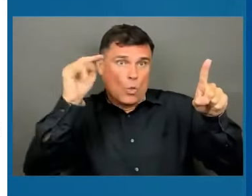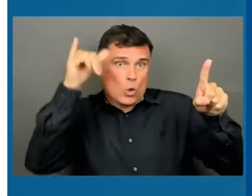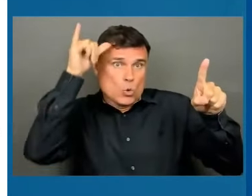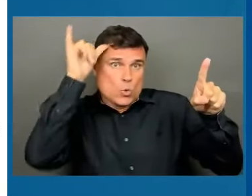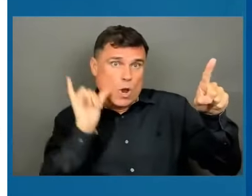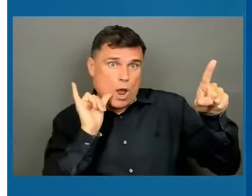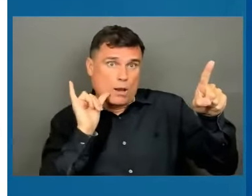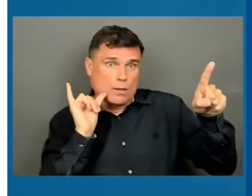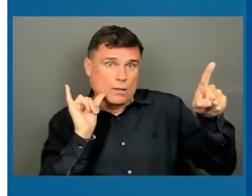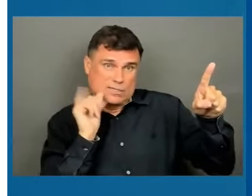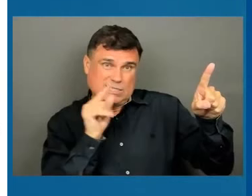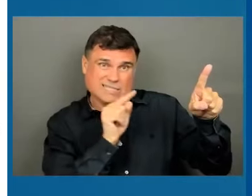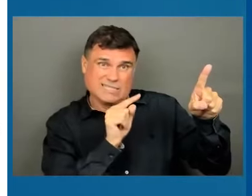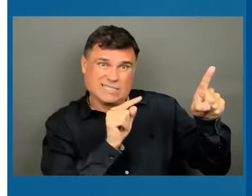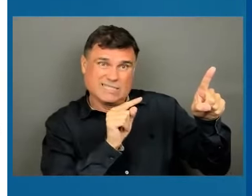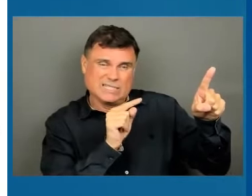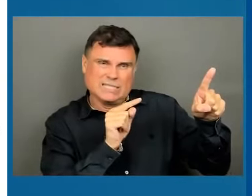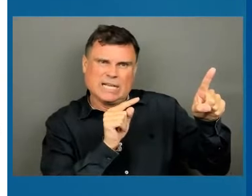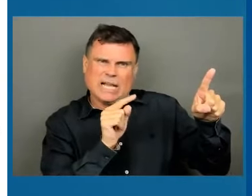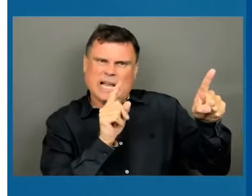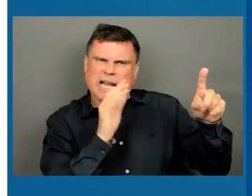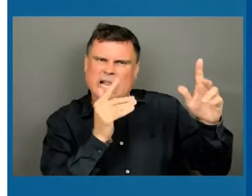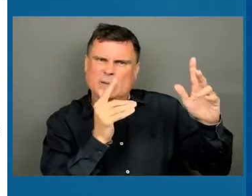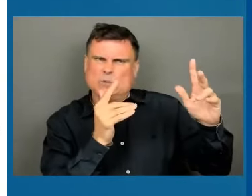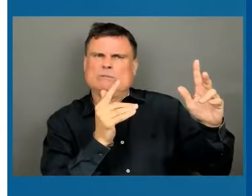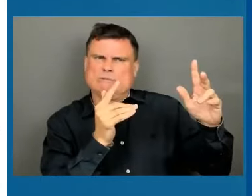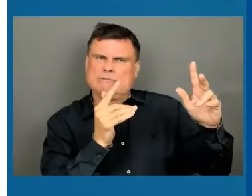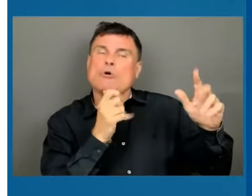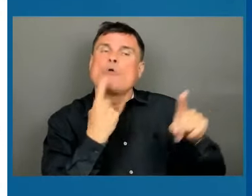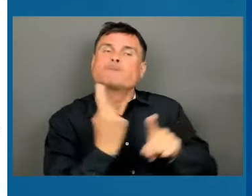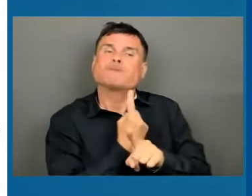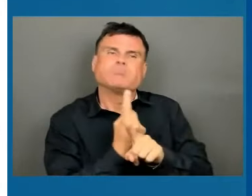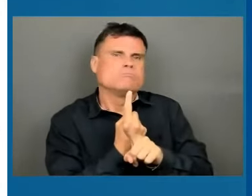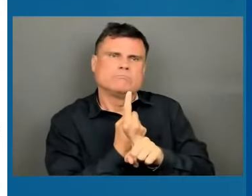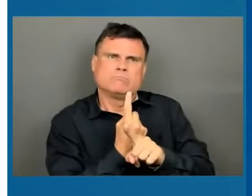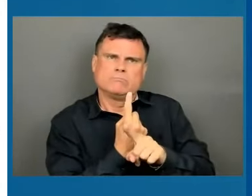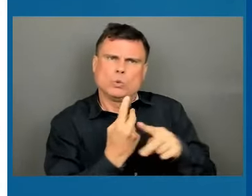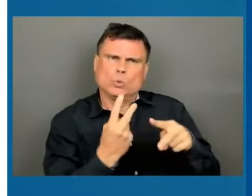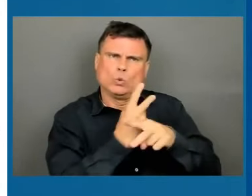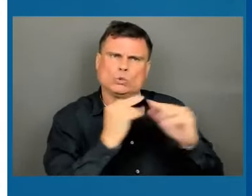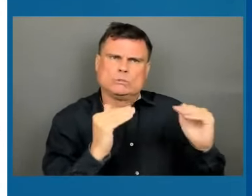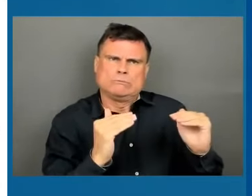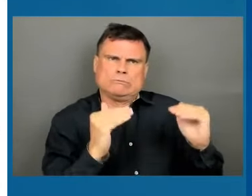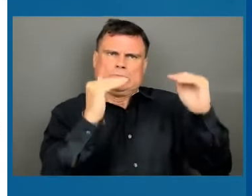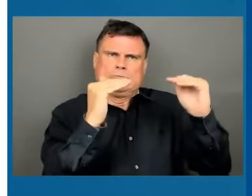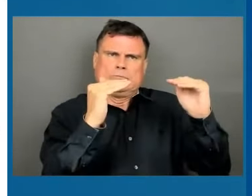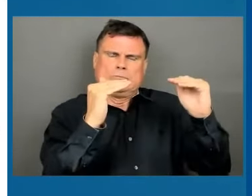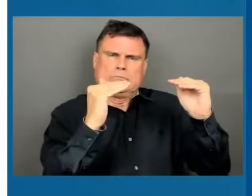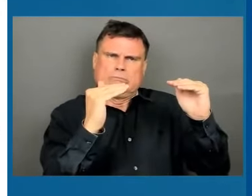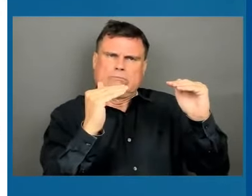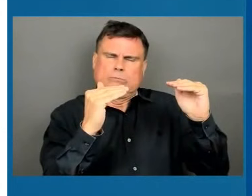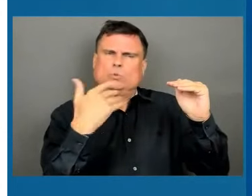seasonal values that you can see for the northwest of British Columbia for the coming weeks.